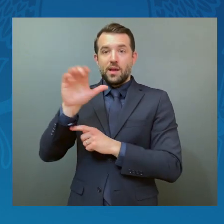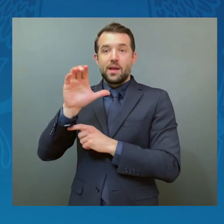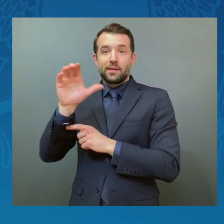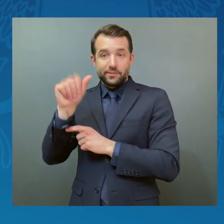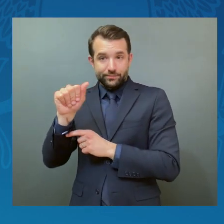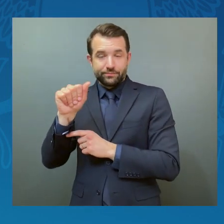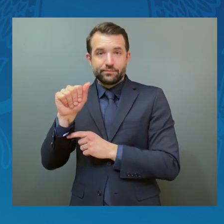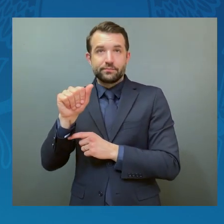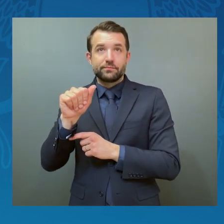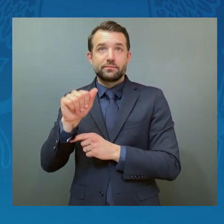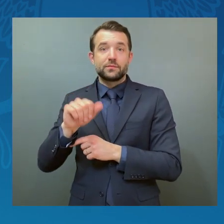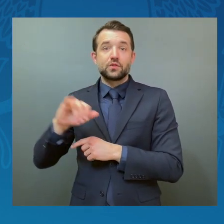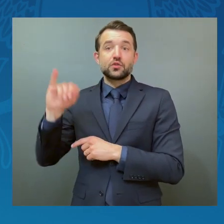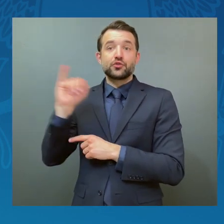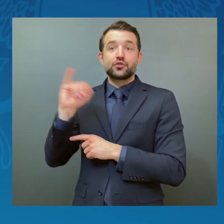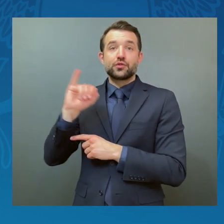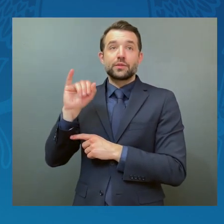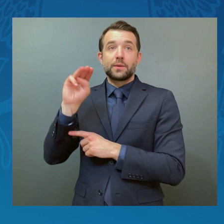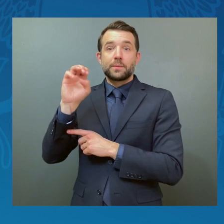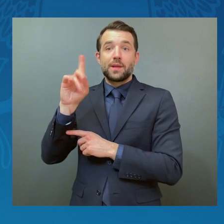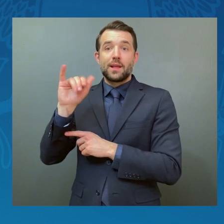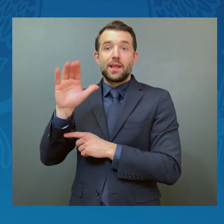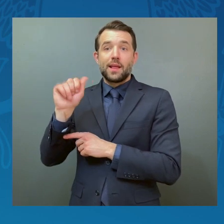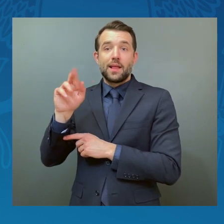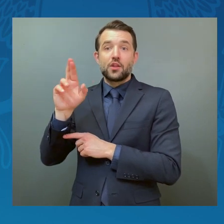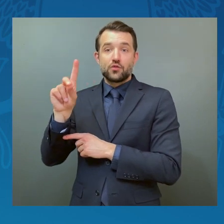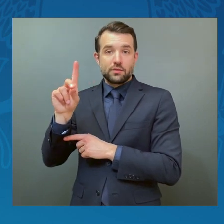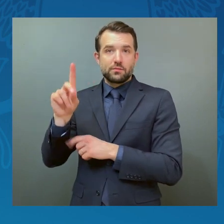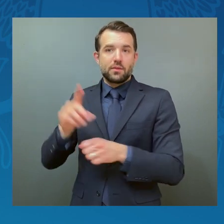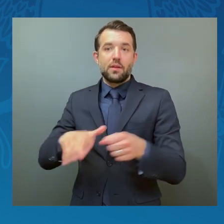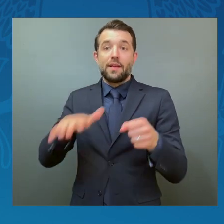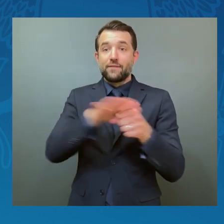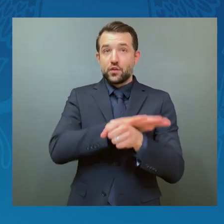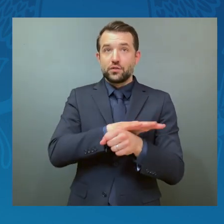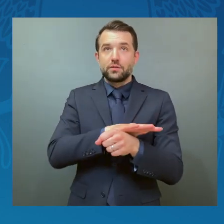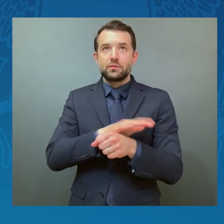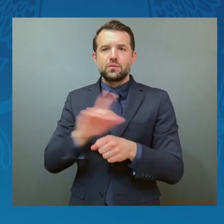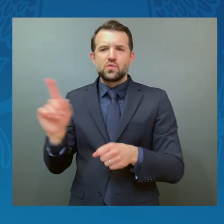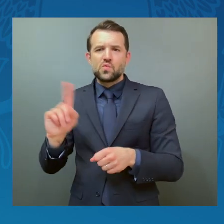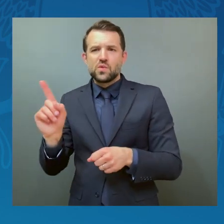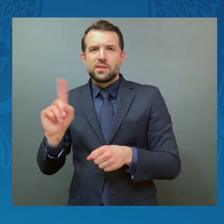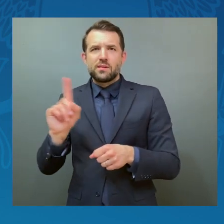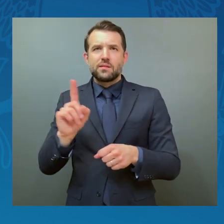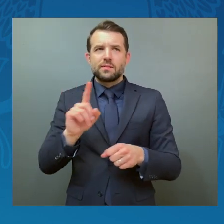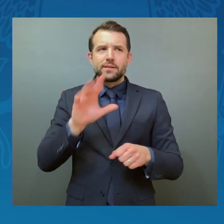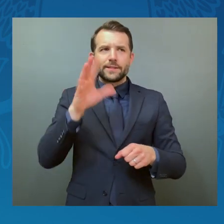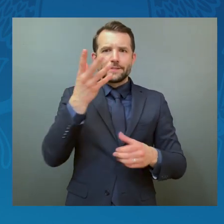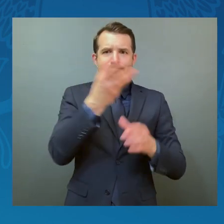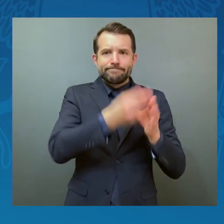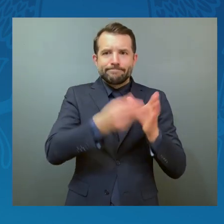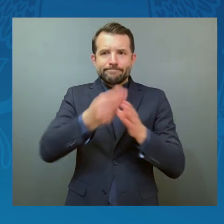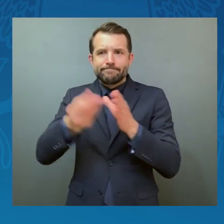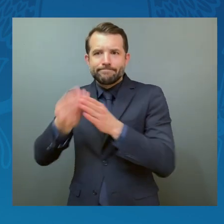and to empower Medicare to negotiate lower prescription drug prices for all Americans.